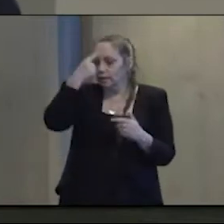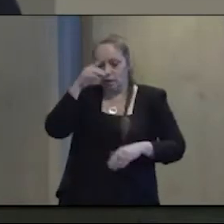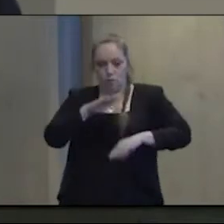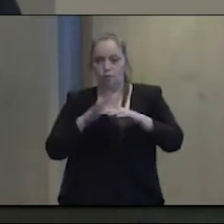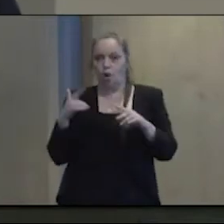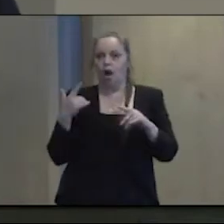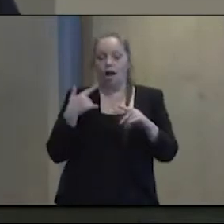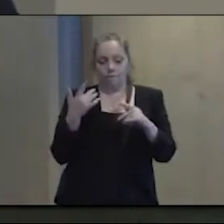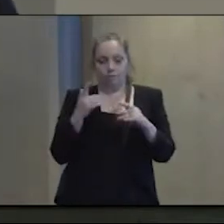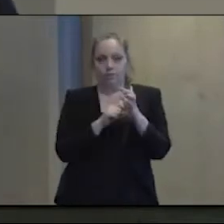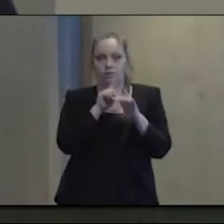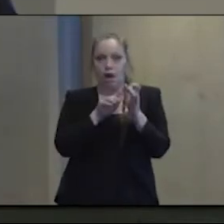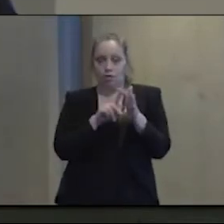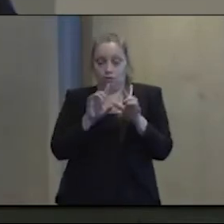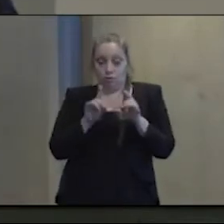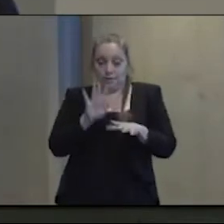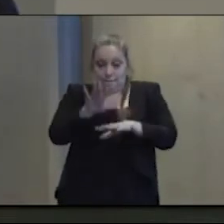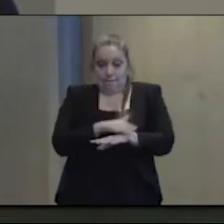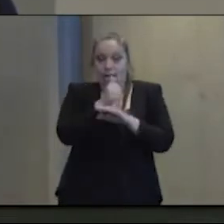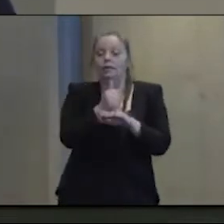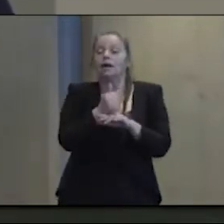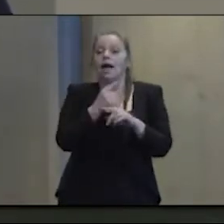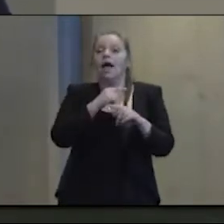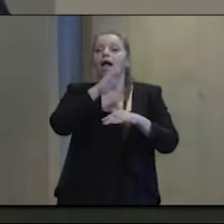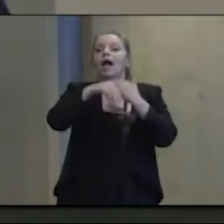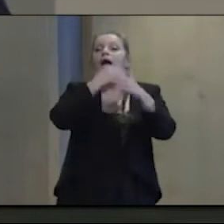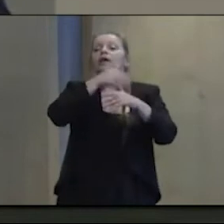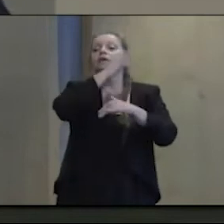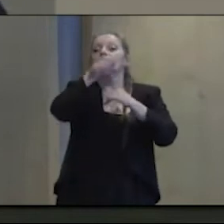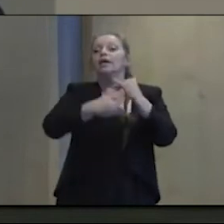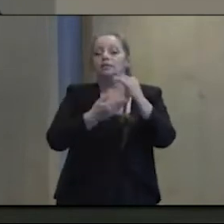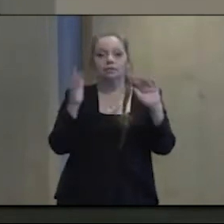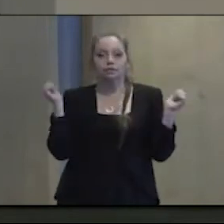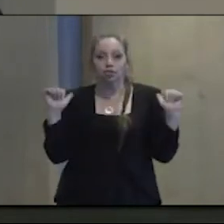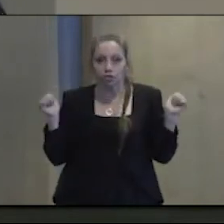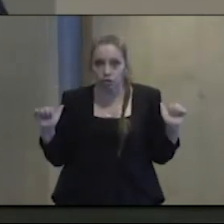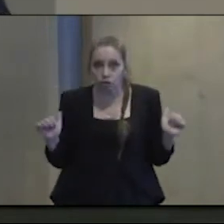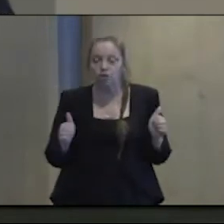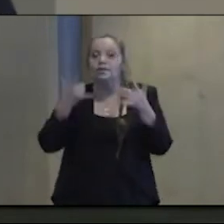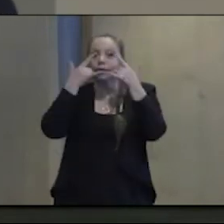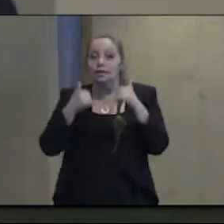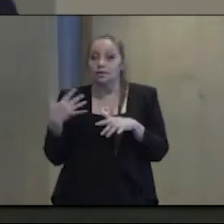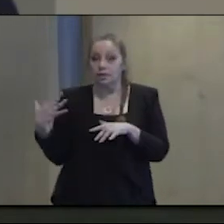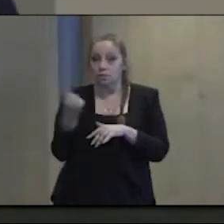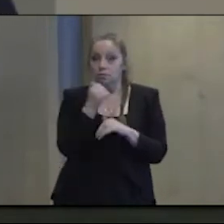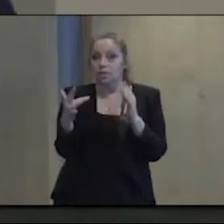from the products at initiation, and at the end of life. Our assessments must be technology specific,